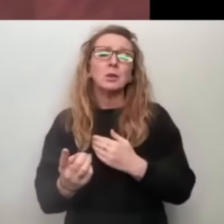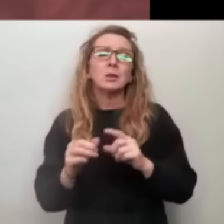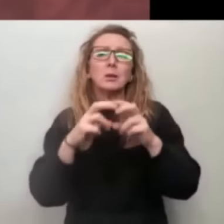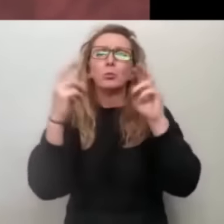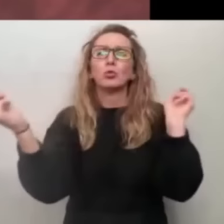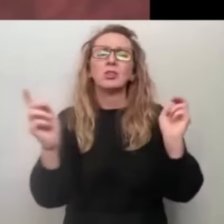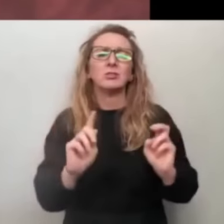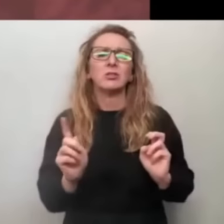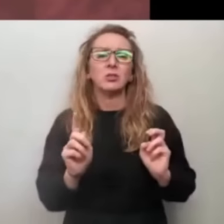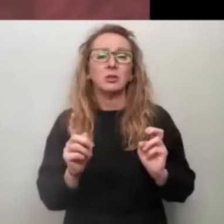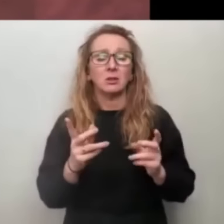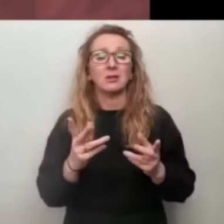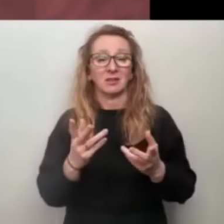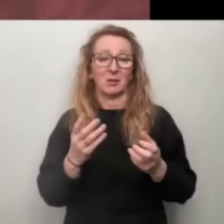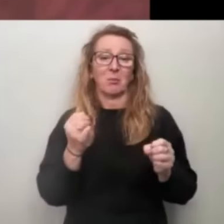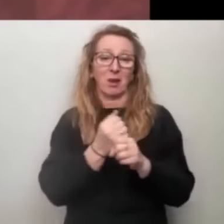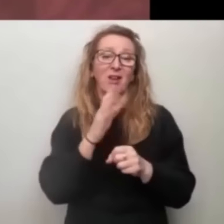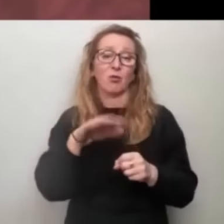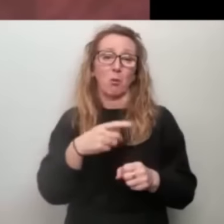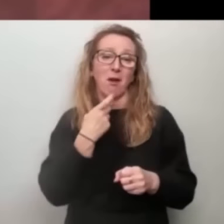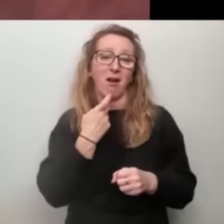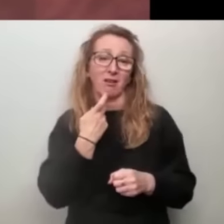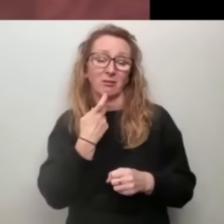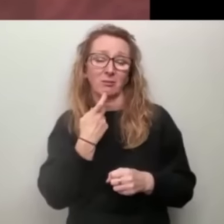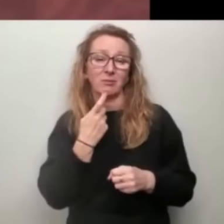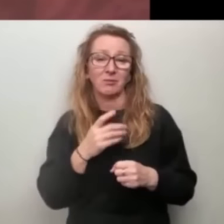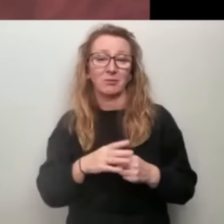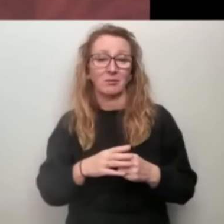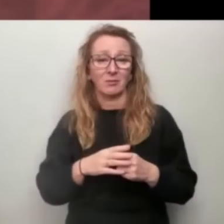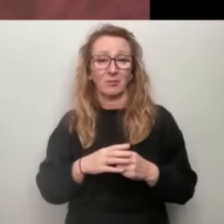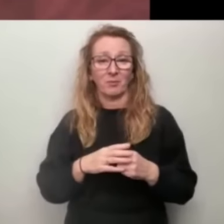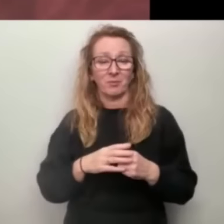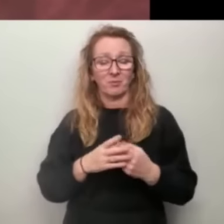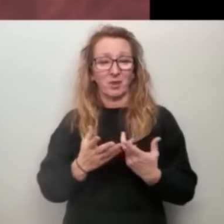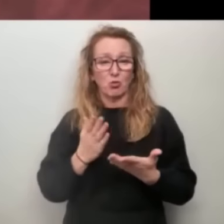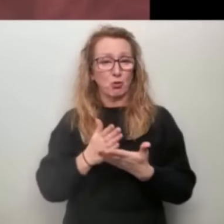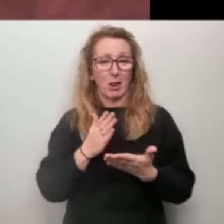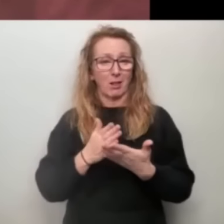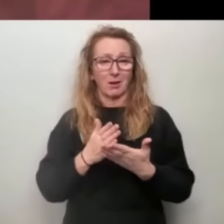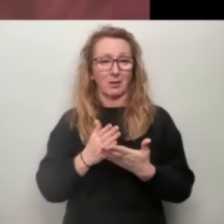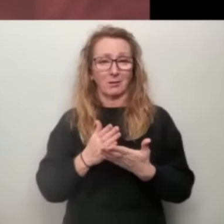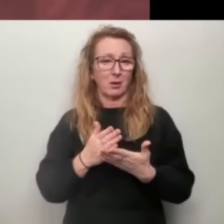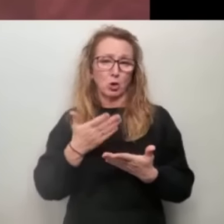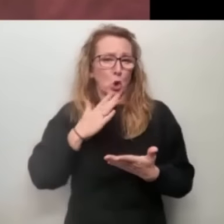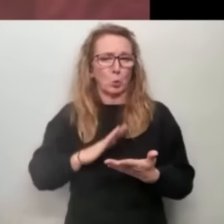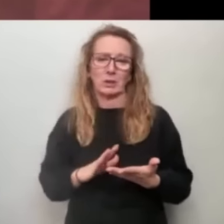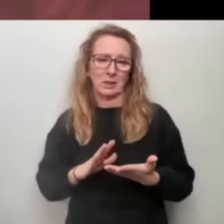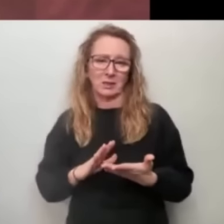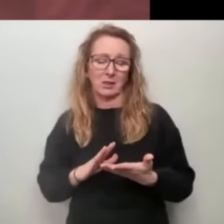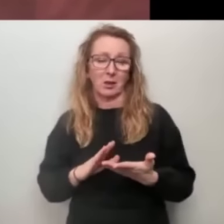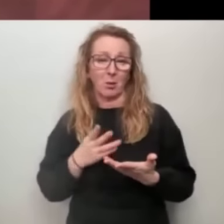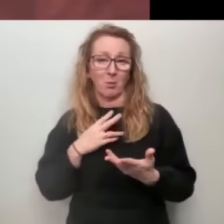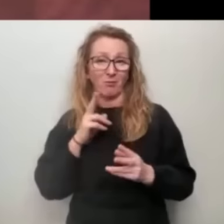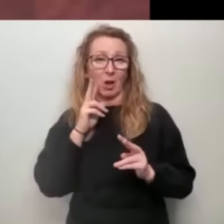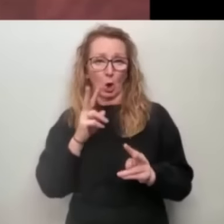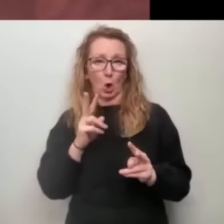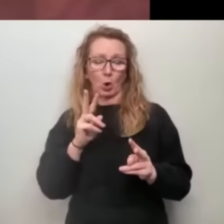the fact that it was made of iron. In one sense there was no need for that, but if we look at the Iron Bridge as a statement of intent,